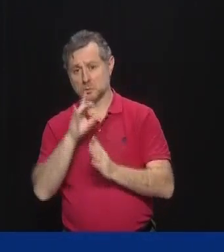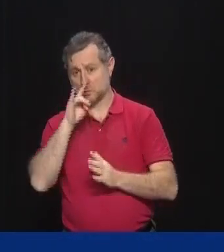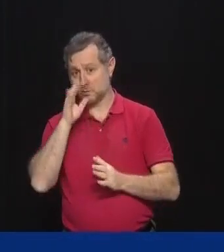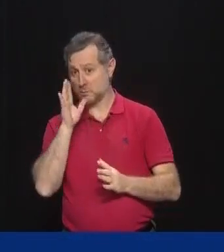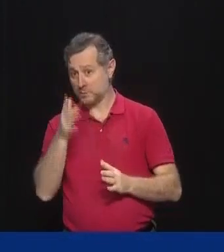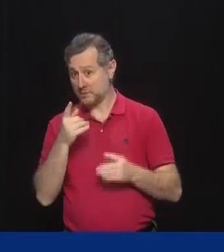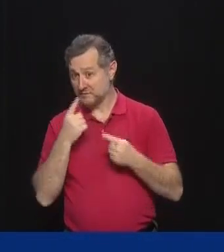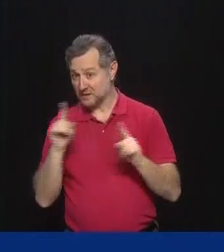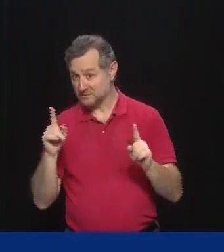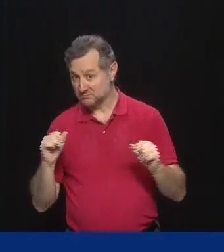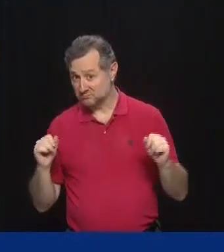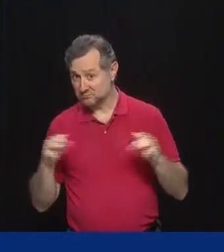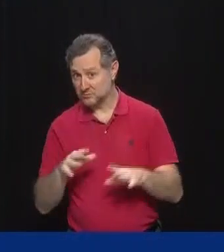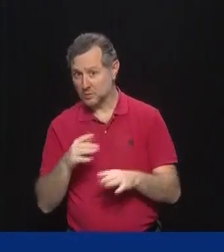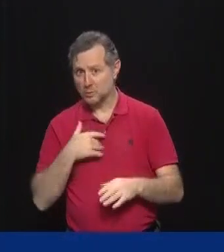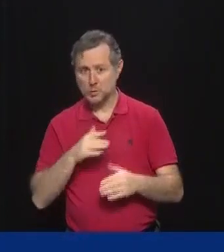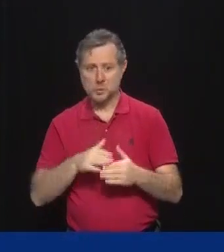COULD THIS PROGRESS WHEN YOU'RE